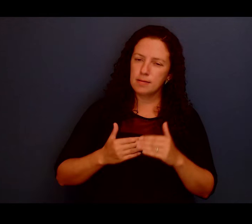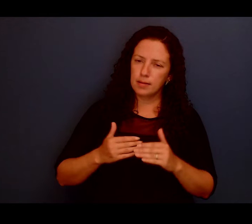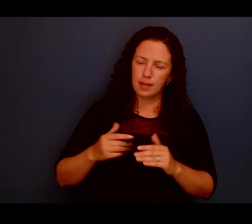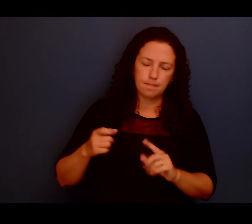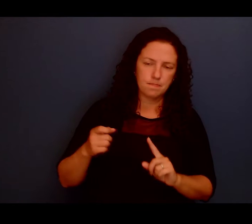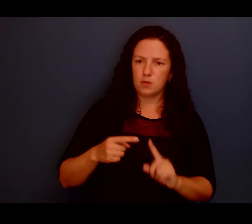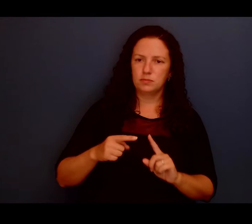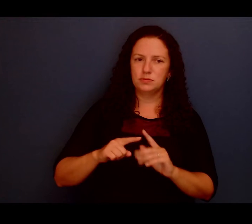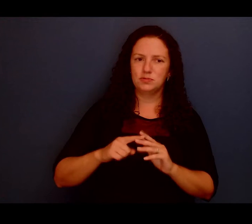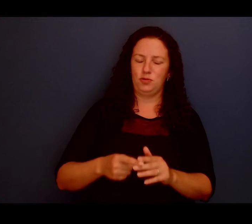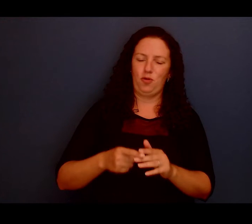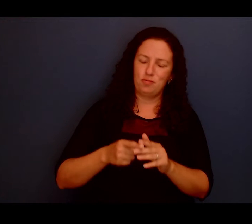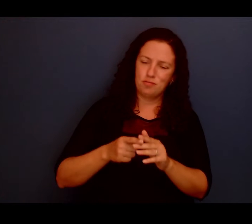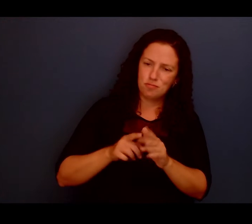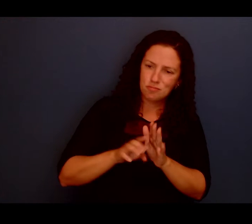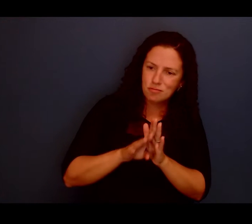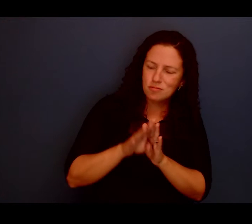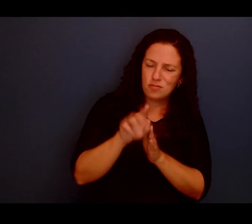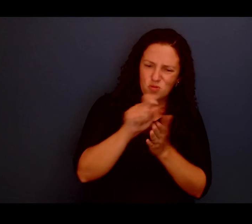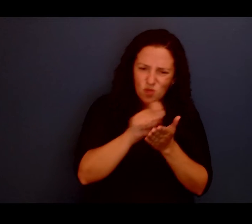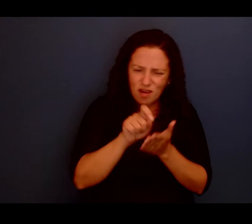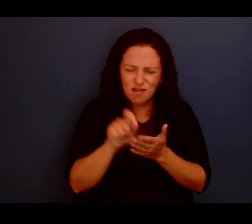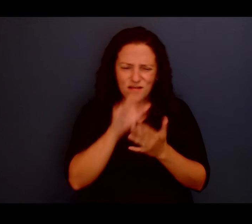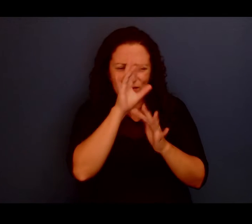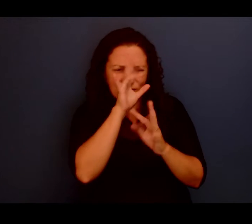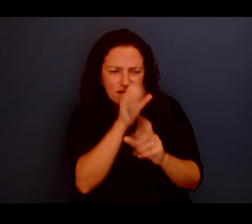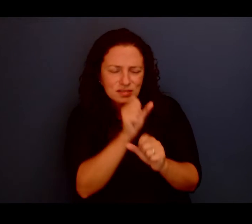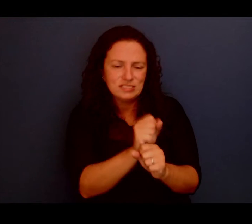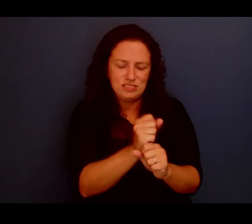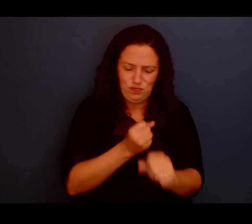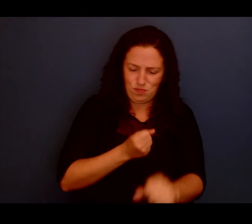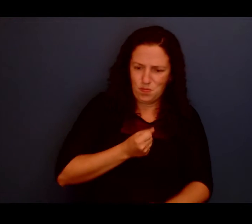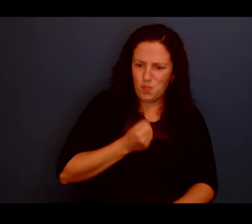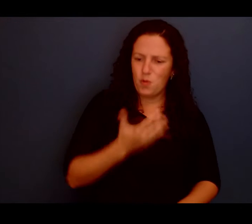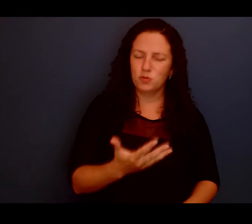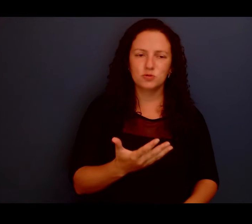It was the place that I got interested in poetry